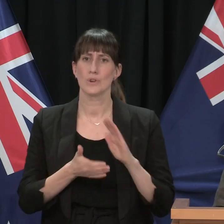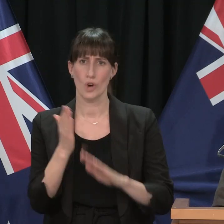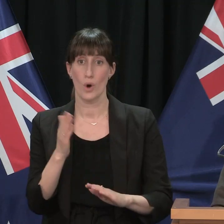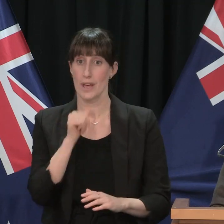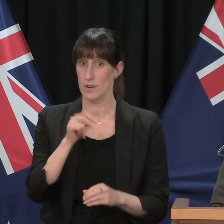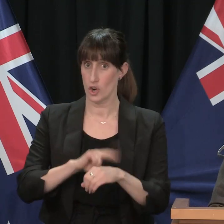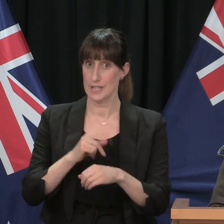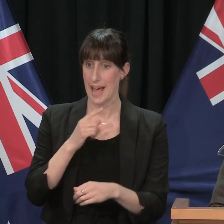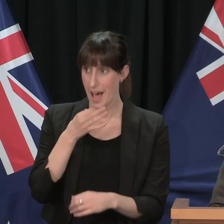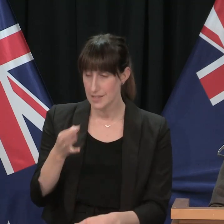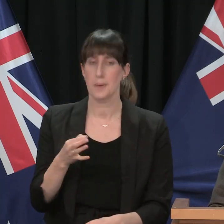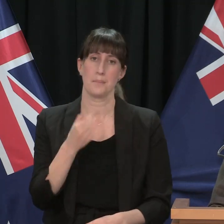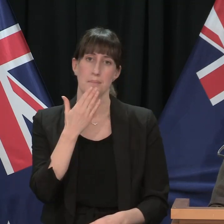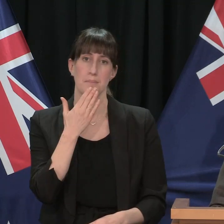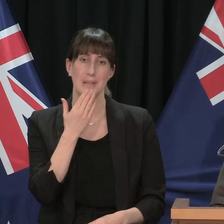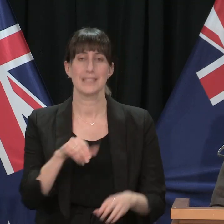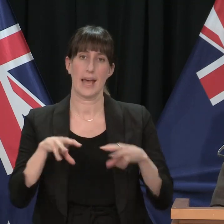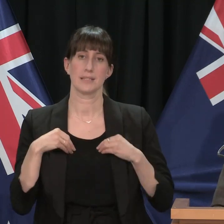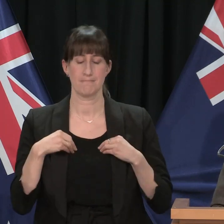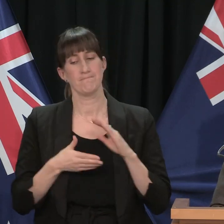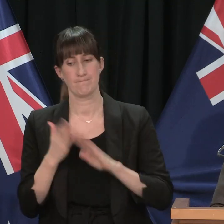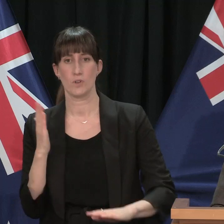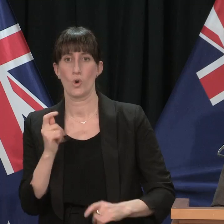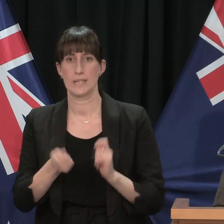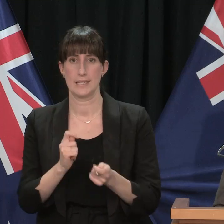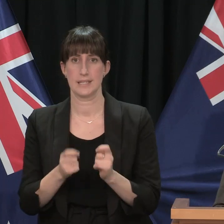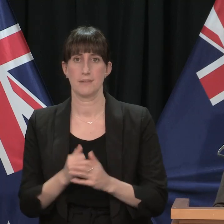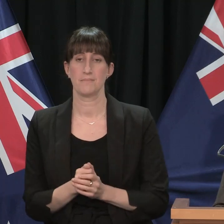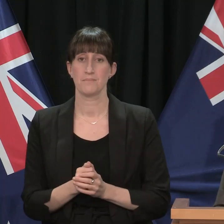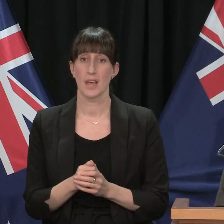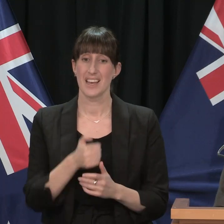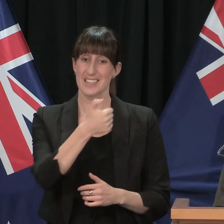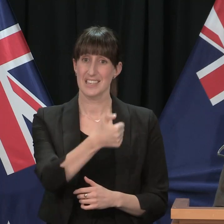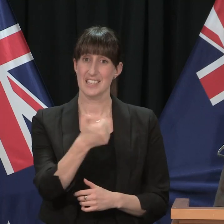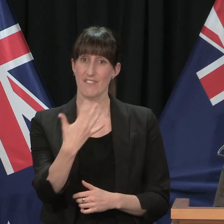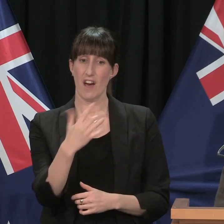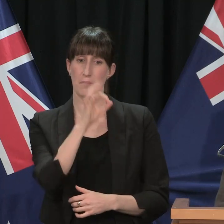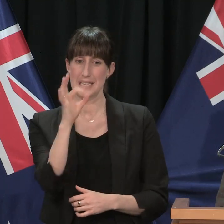test. If you are recommended to have a test, please have